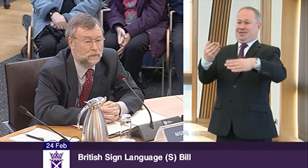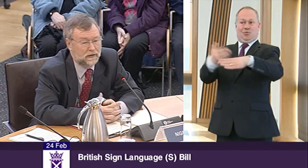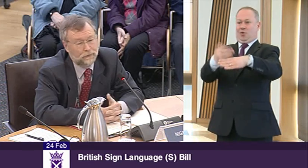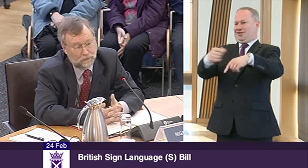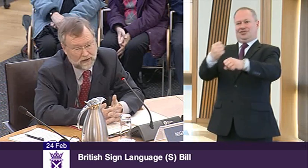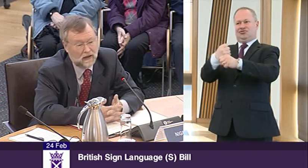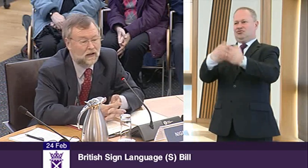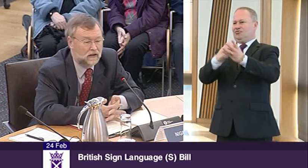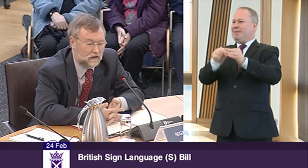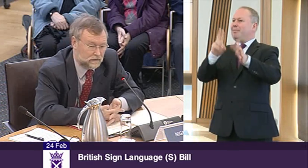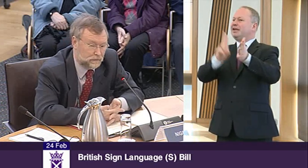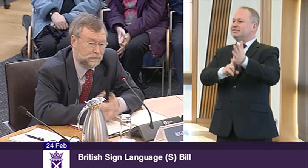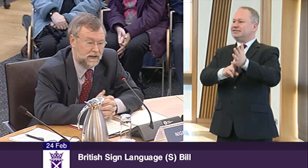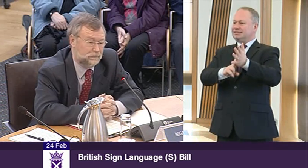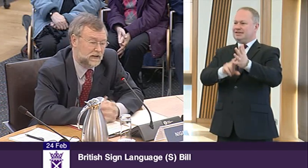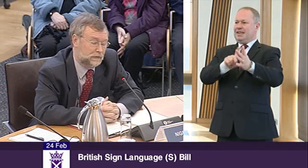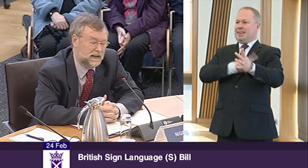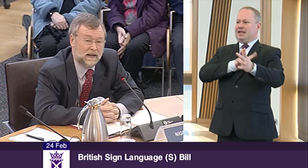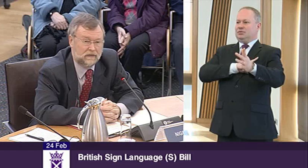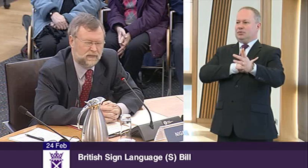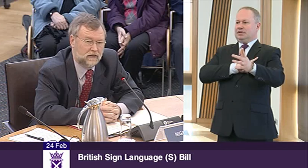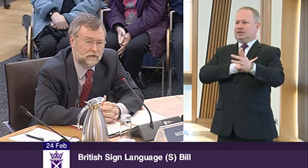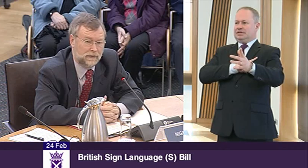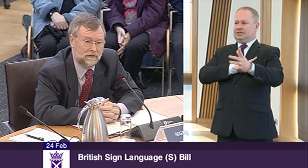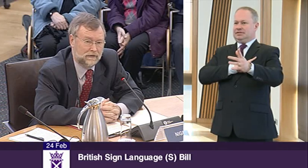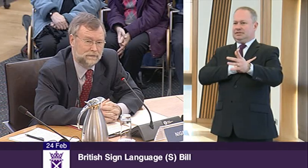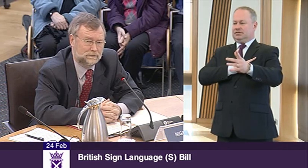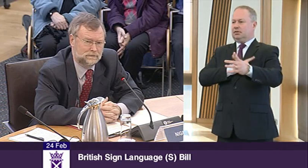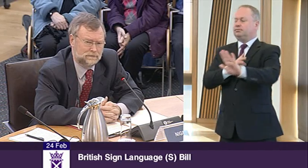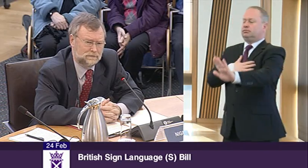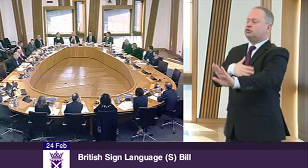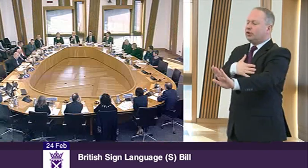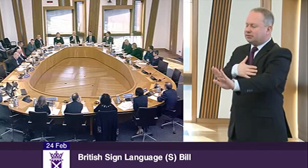available, and that is why we summon up a deafblind communicator from the central belt.